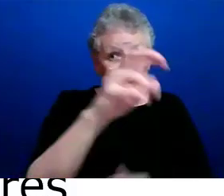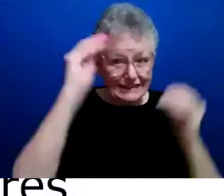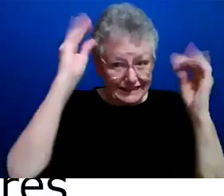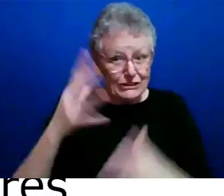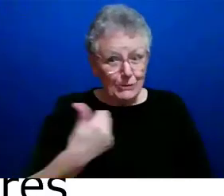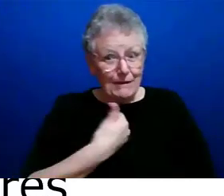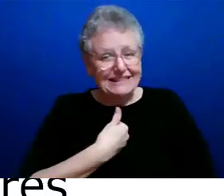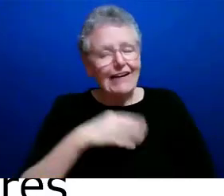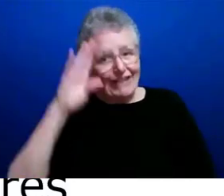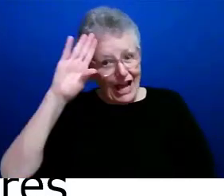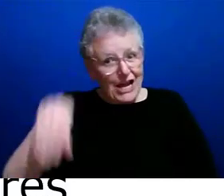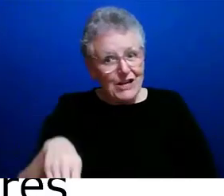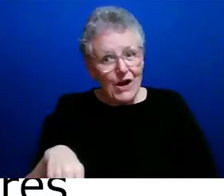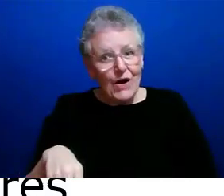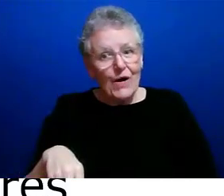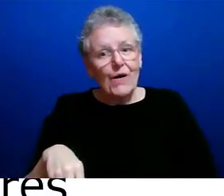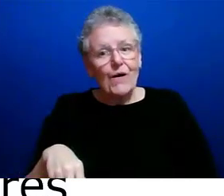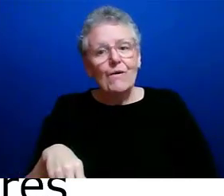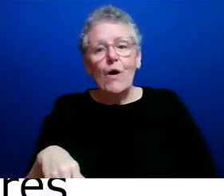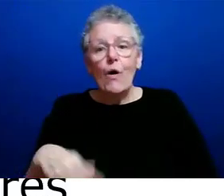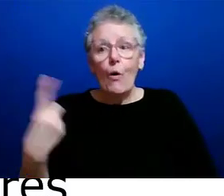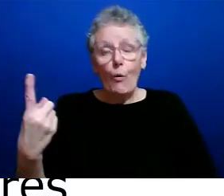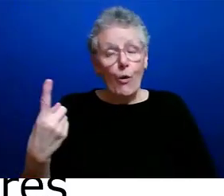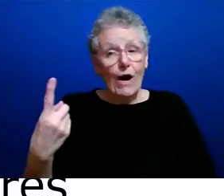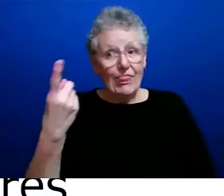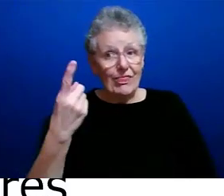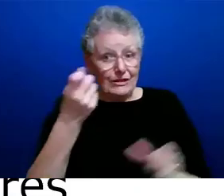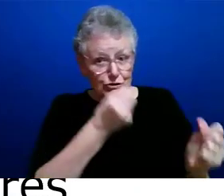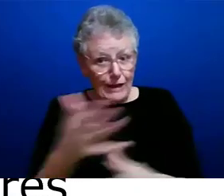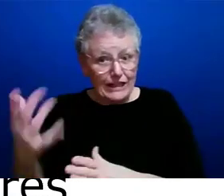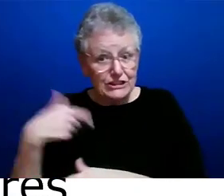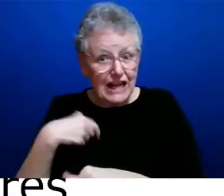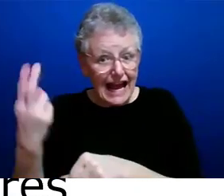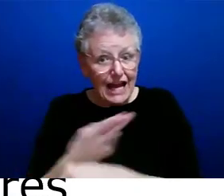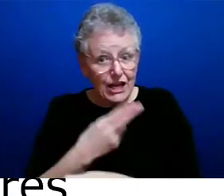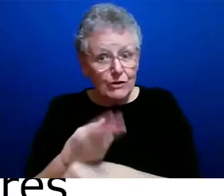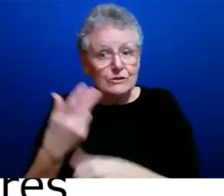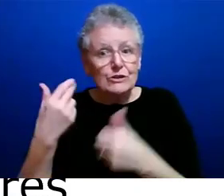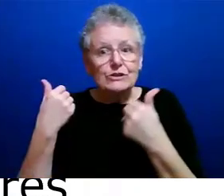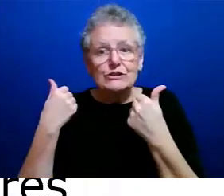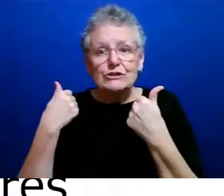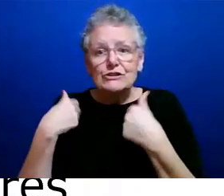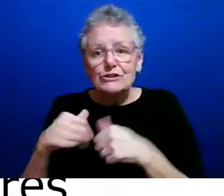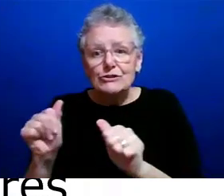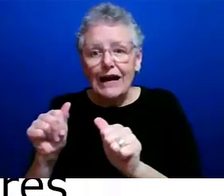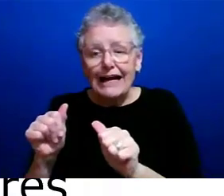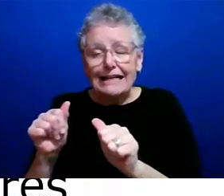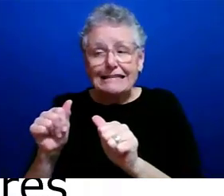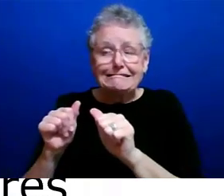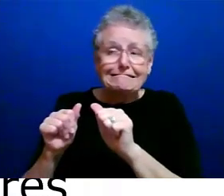I know that one practical strategy I did was trying to align myself with the special education chairperson